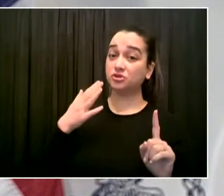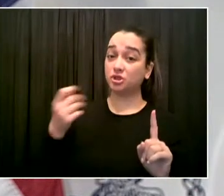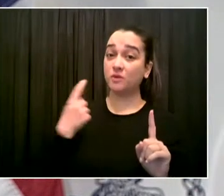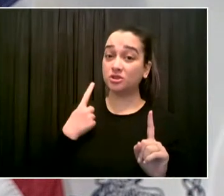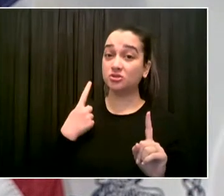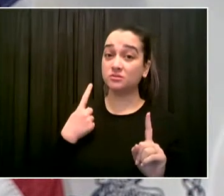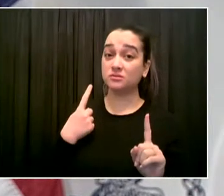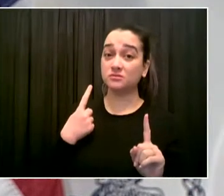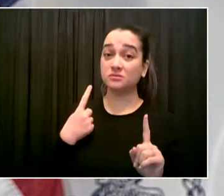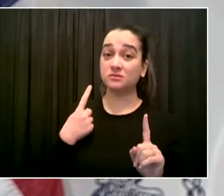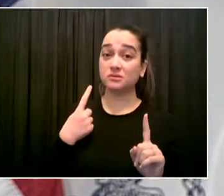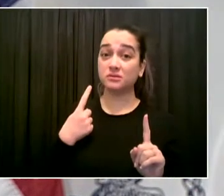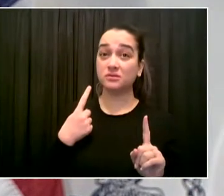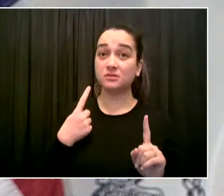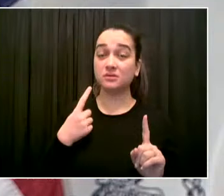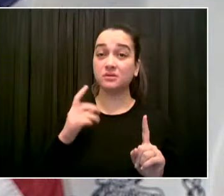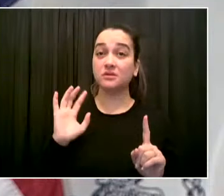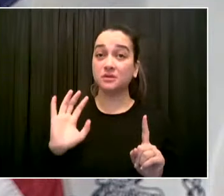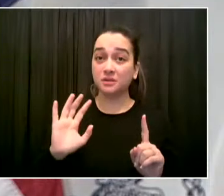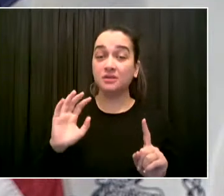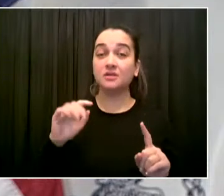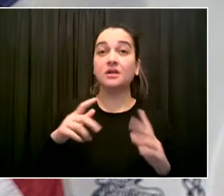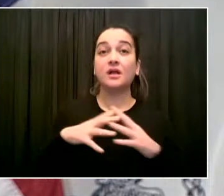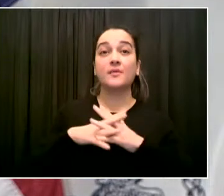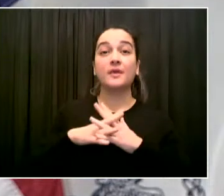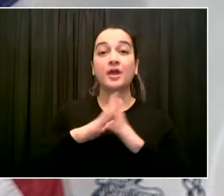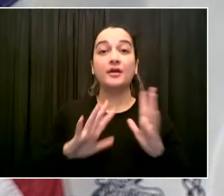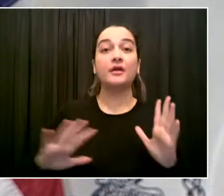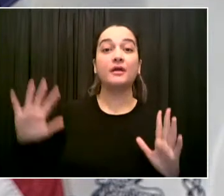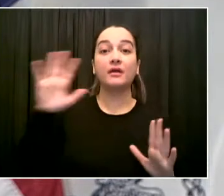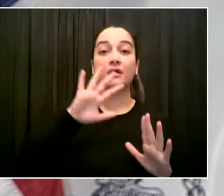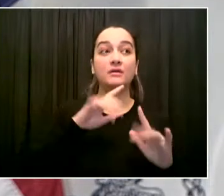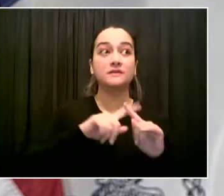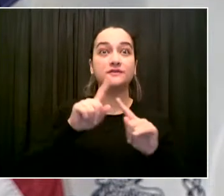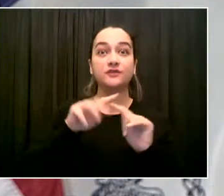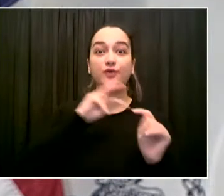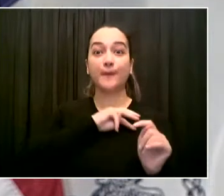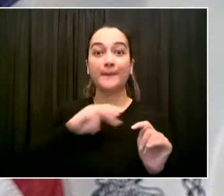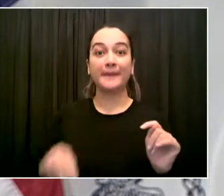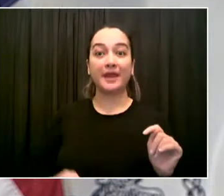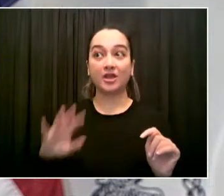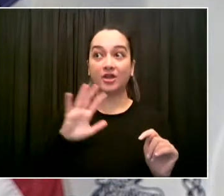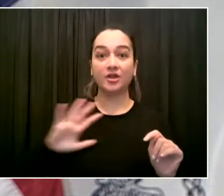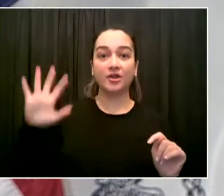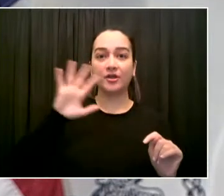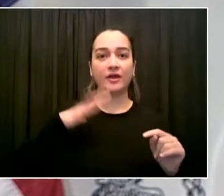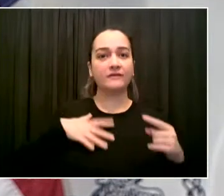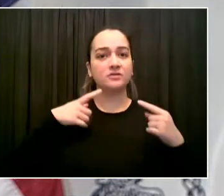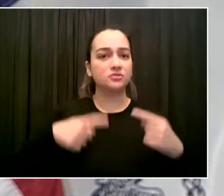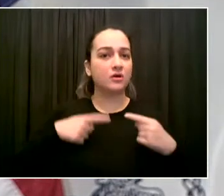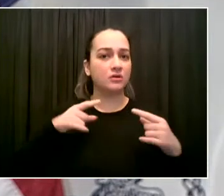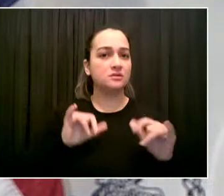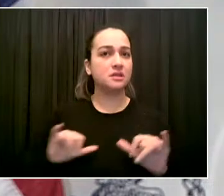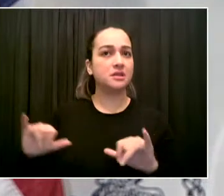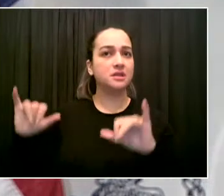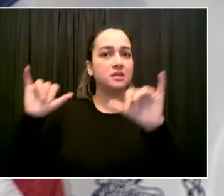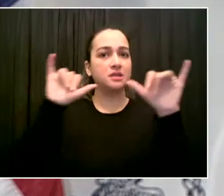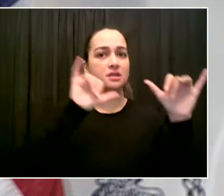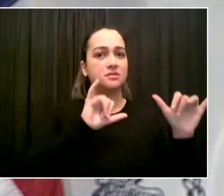DON'T THINK THAT IS WORKING FOR YOU? REQUESTION, MAYORS ALL OVER THE COUNTRY ARE RAISING THIS EXACT CONCERN TO